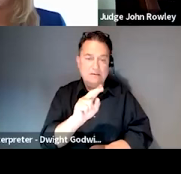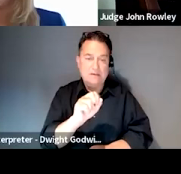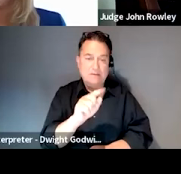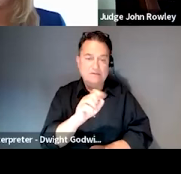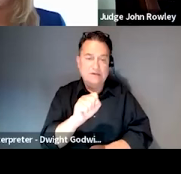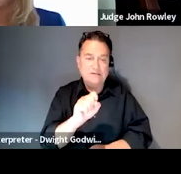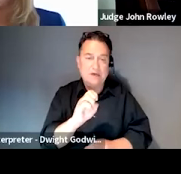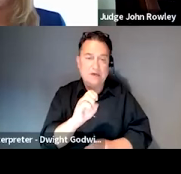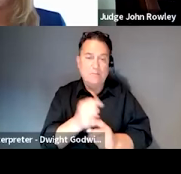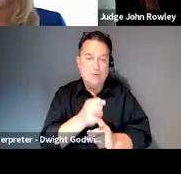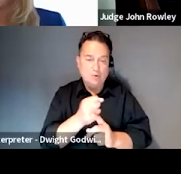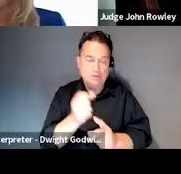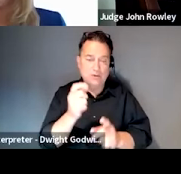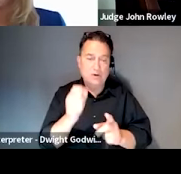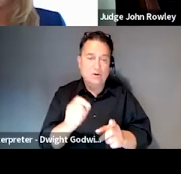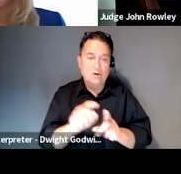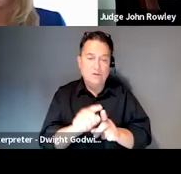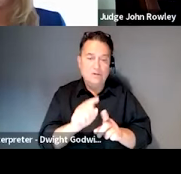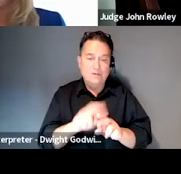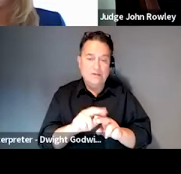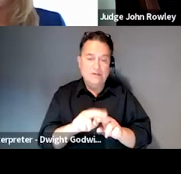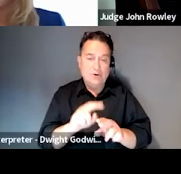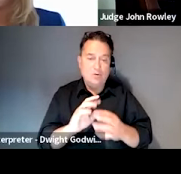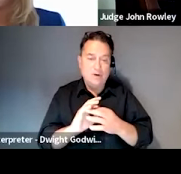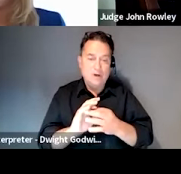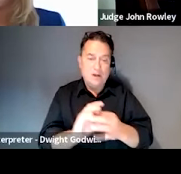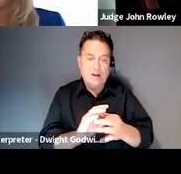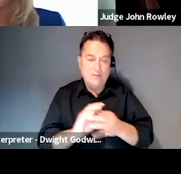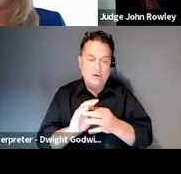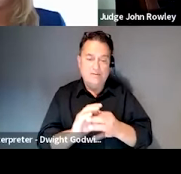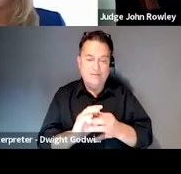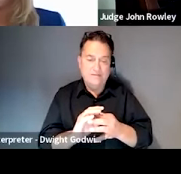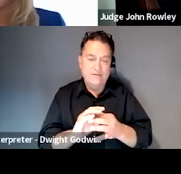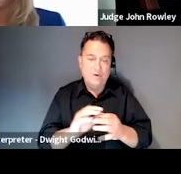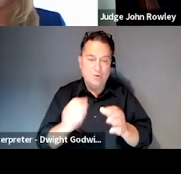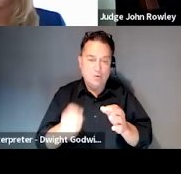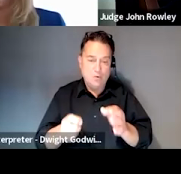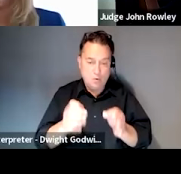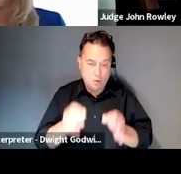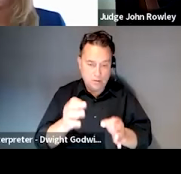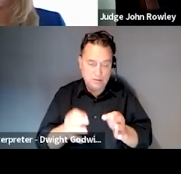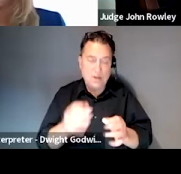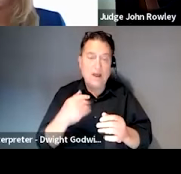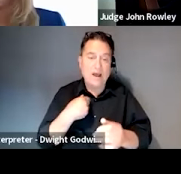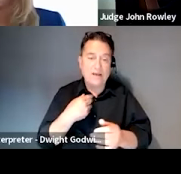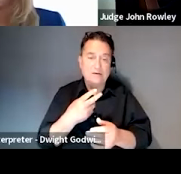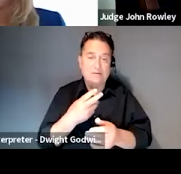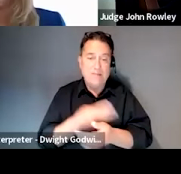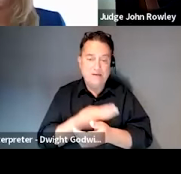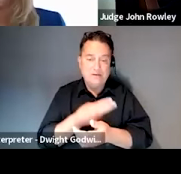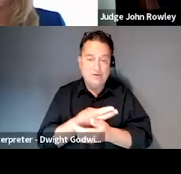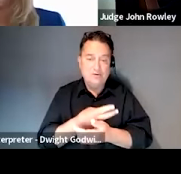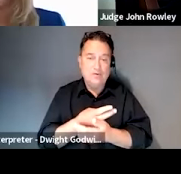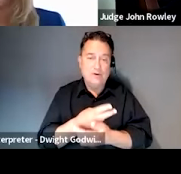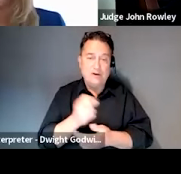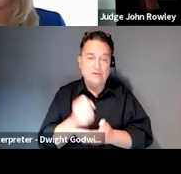for the California Association of Collaborative Courts. She has a master's degree in social work and a certification in criminal justice.